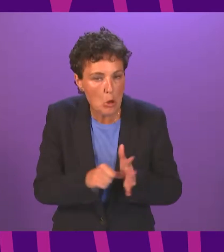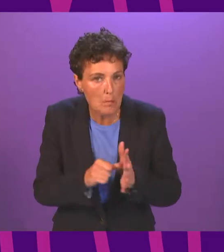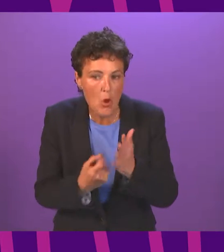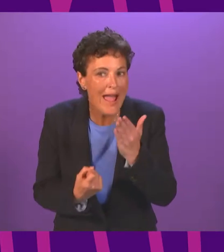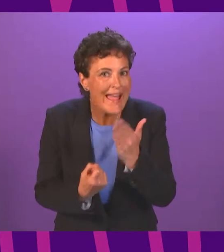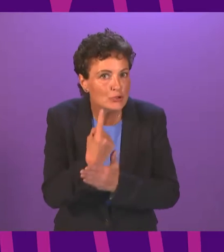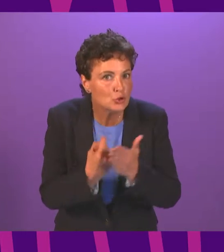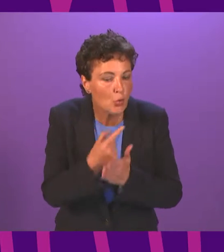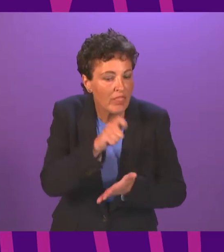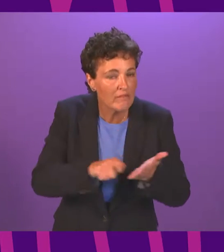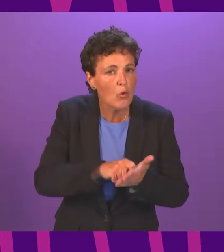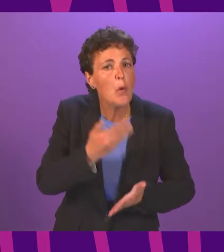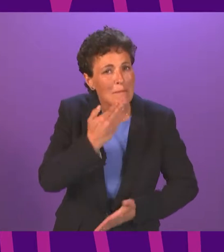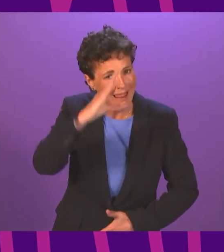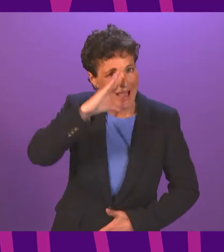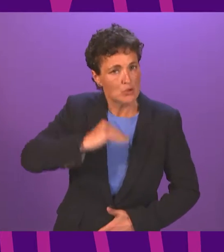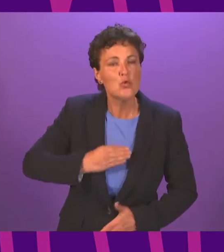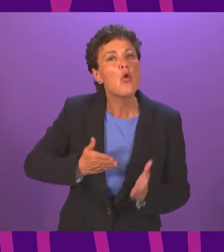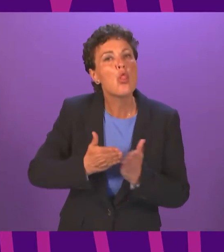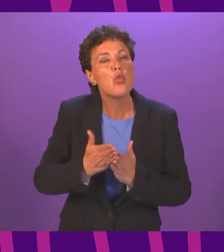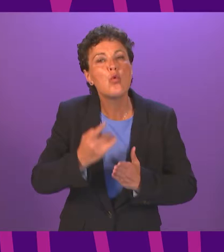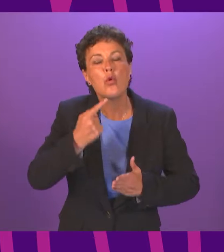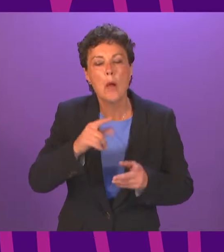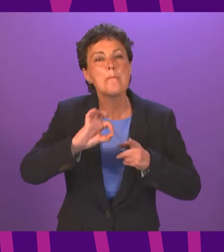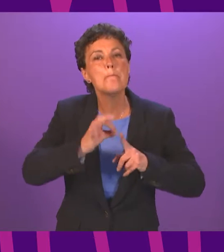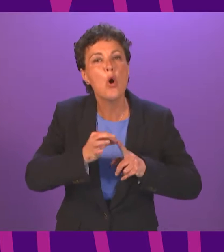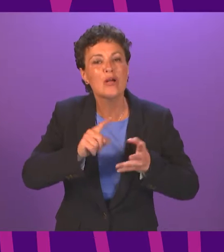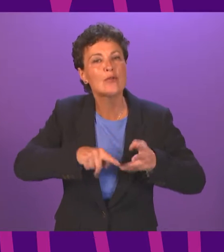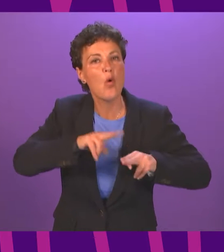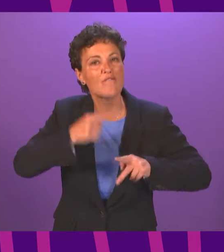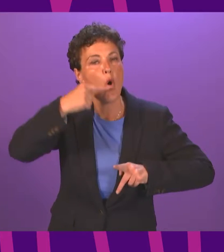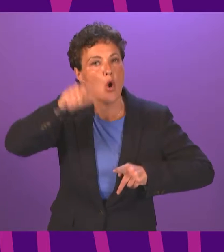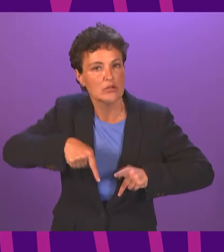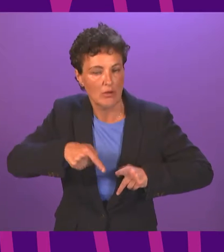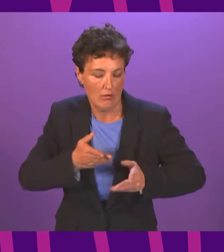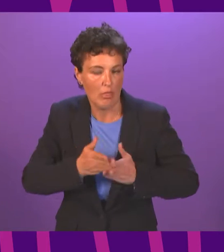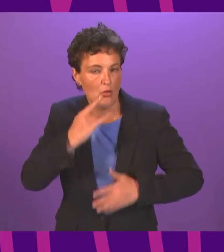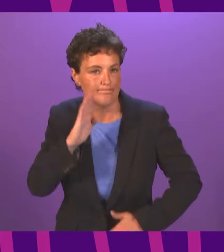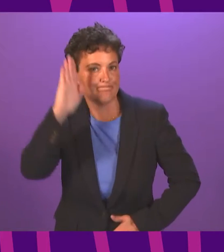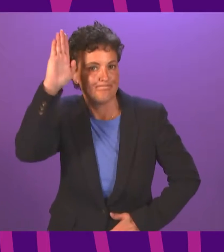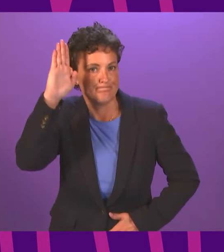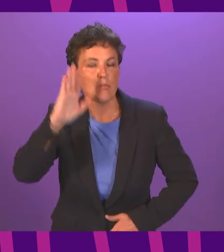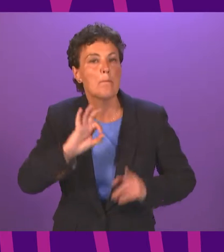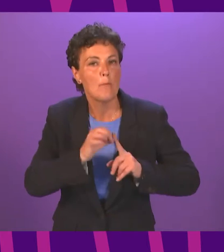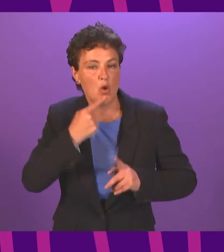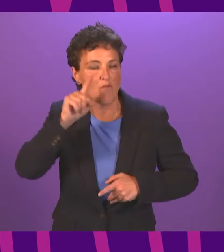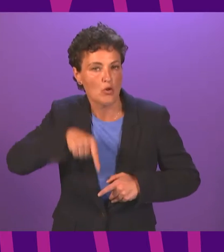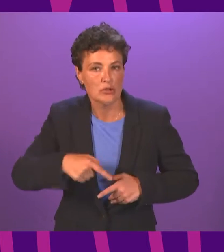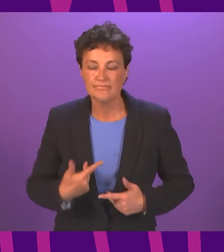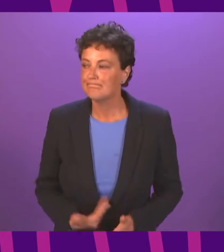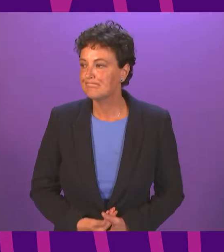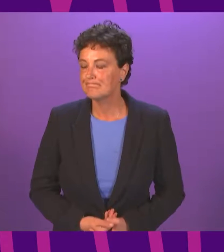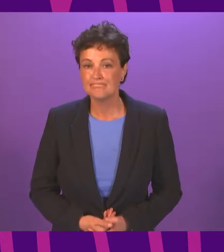order, please let us know.